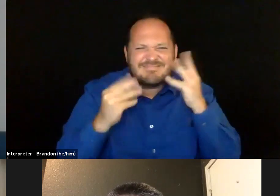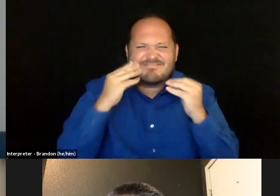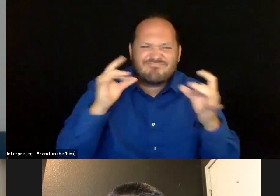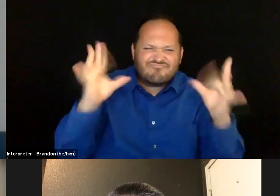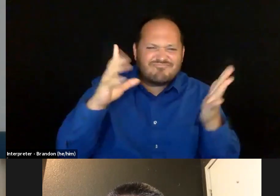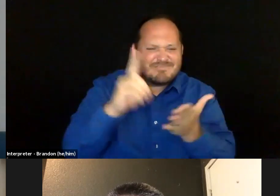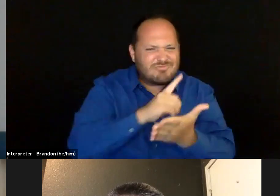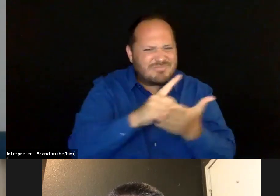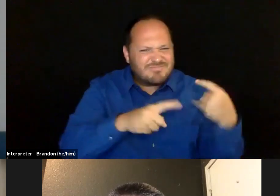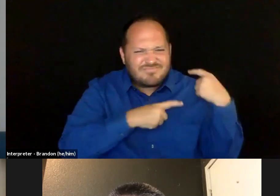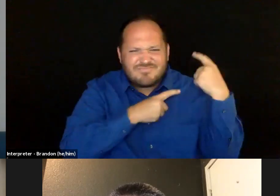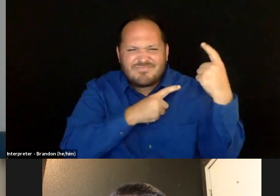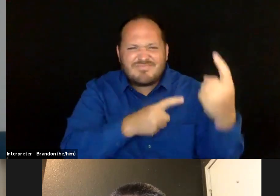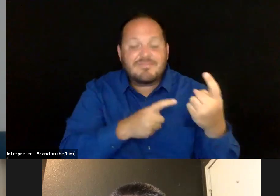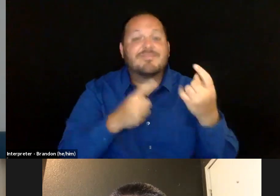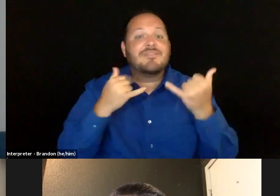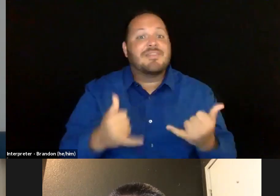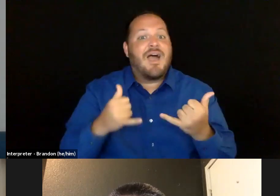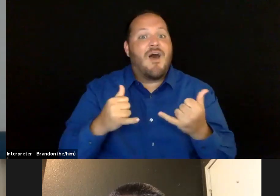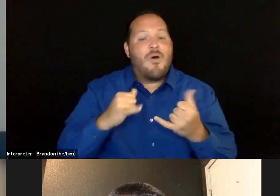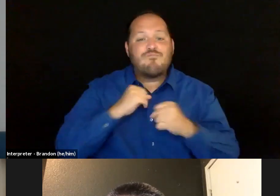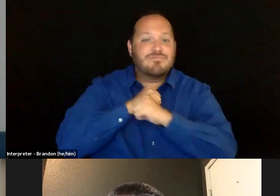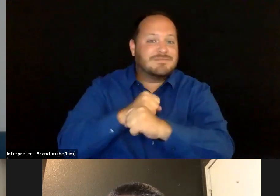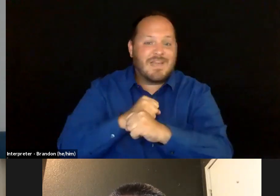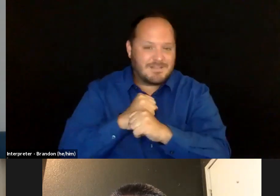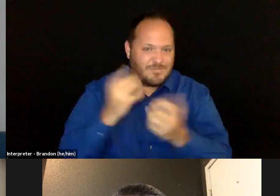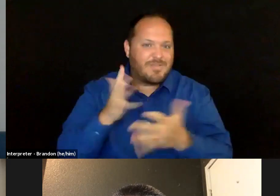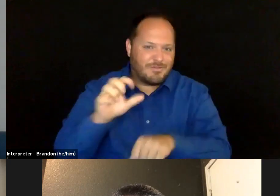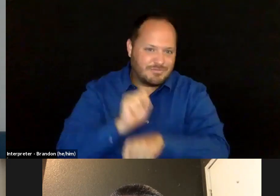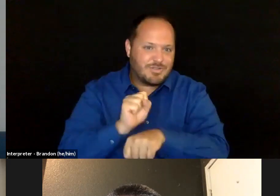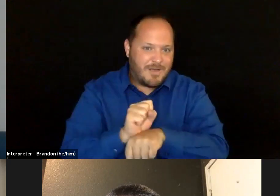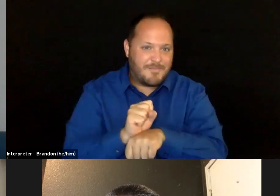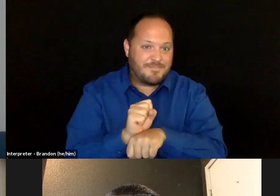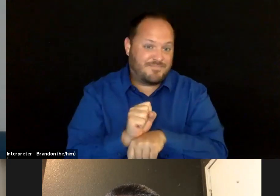is -- it's both an indicator of and a driving force for broader